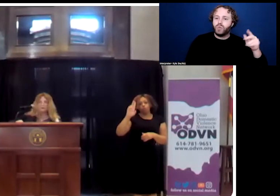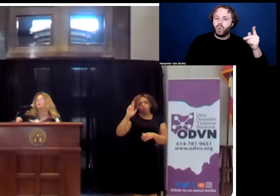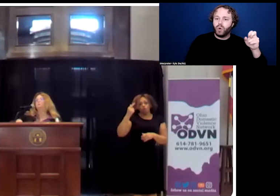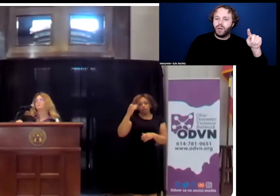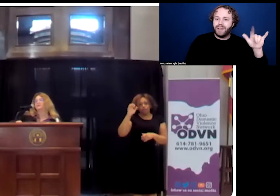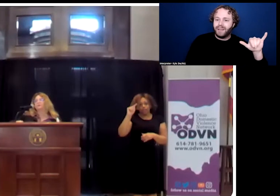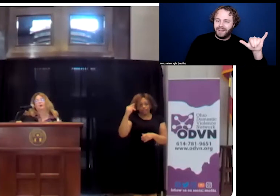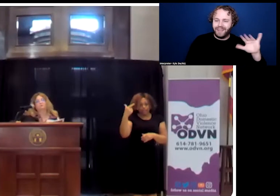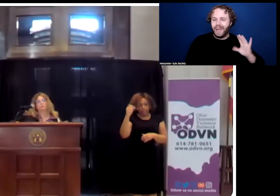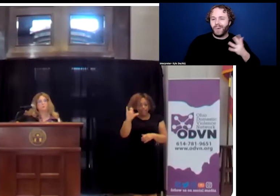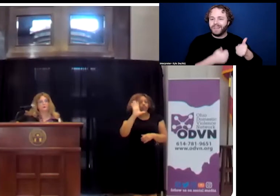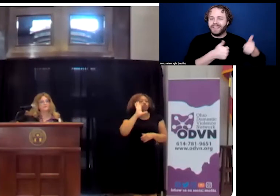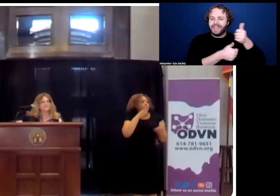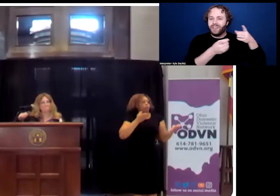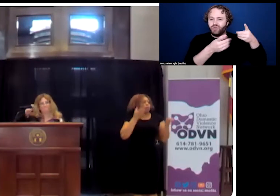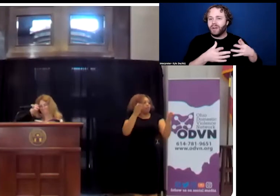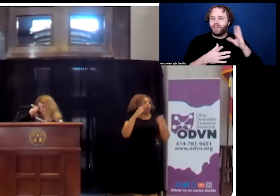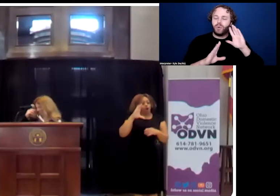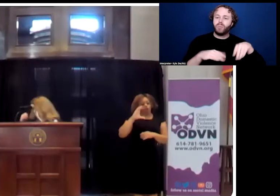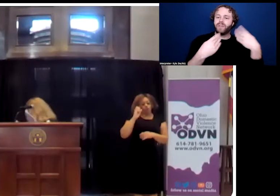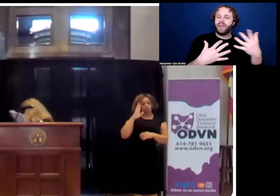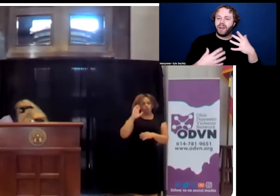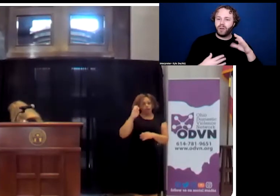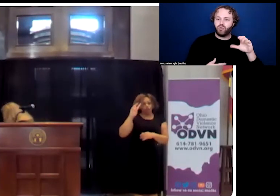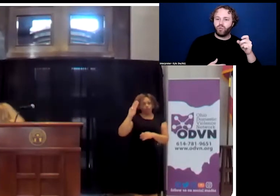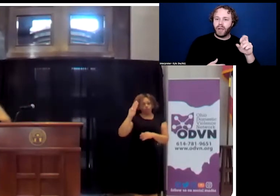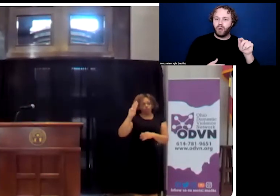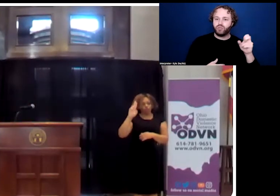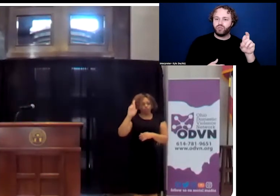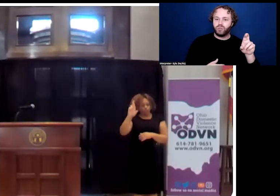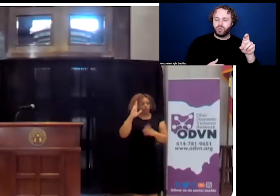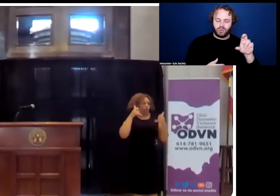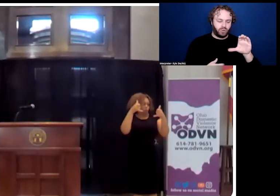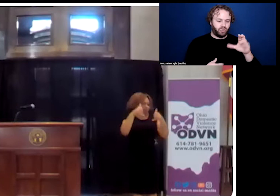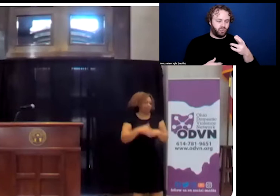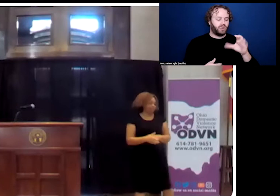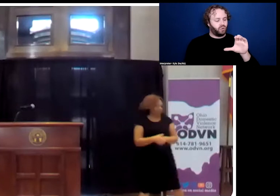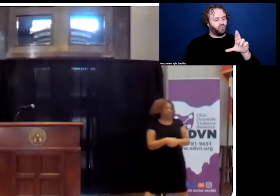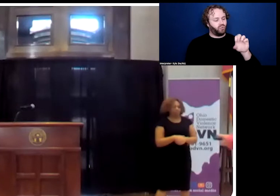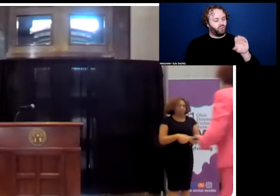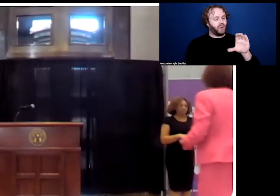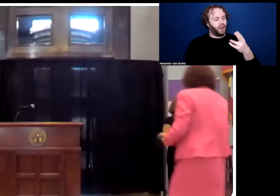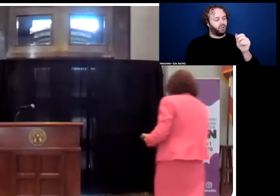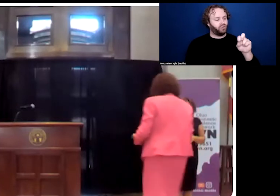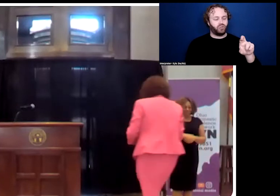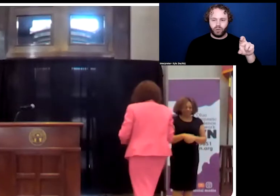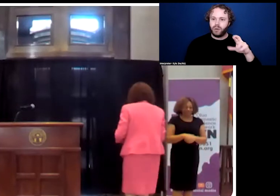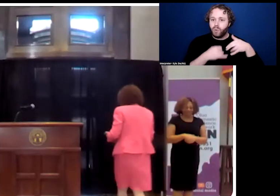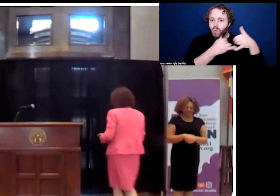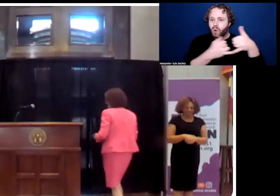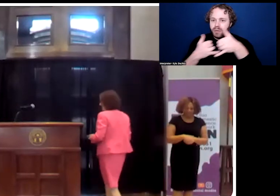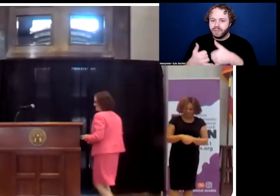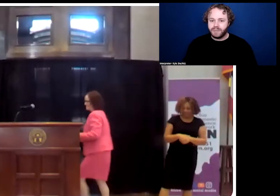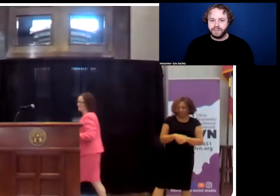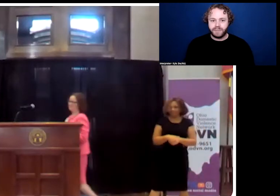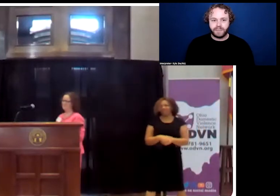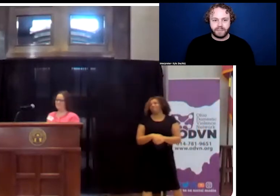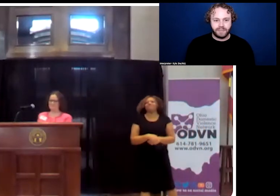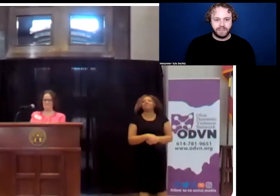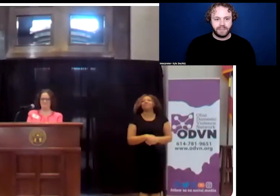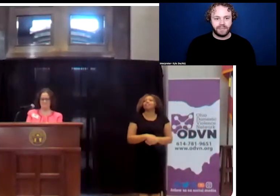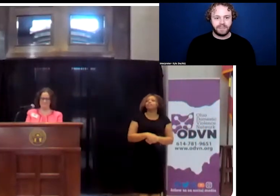who will present our Croucher Awards.